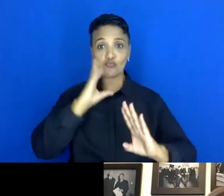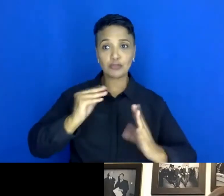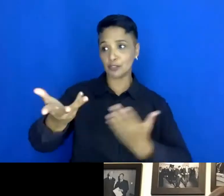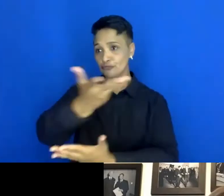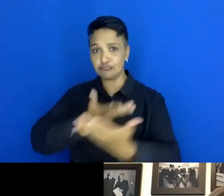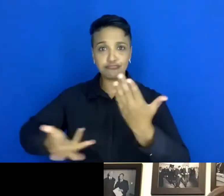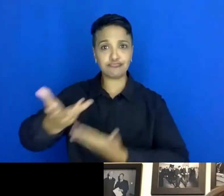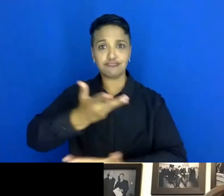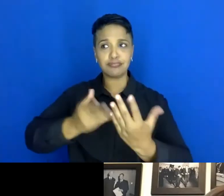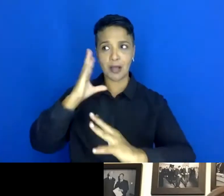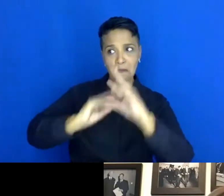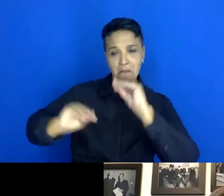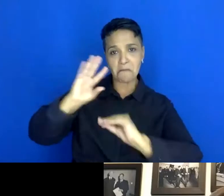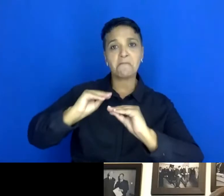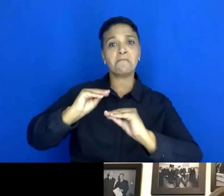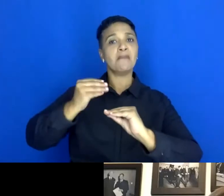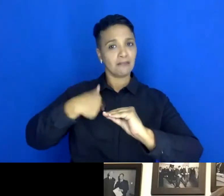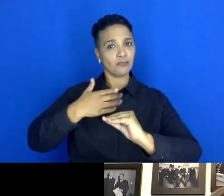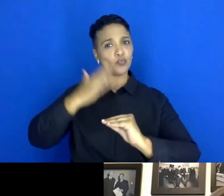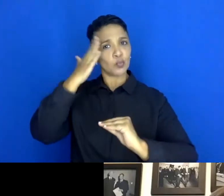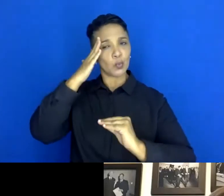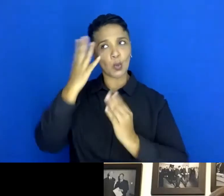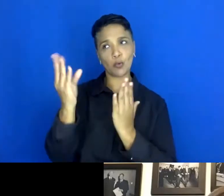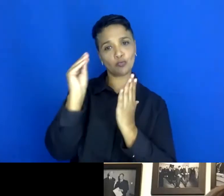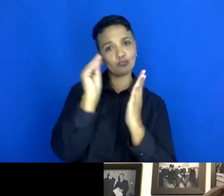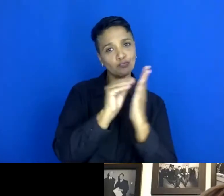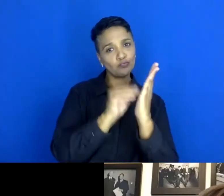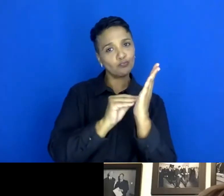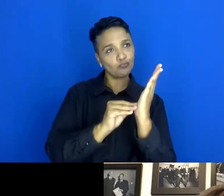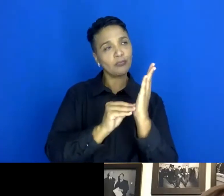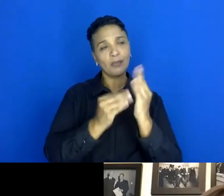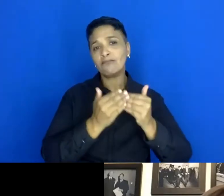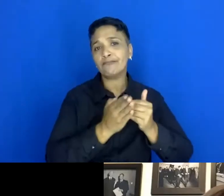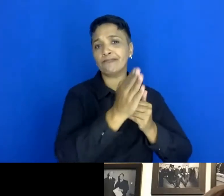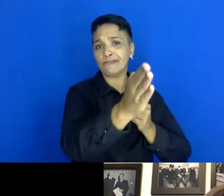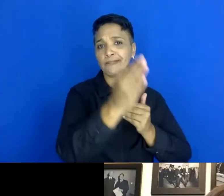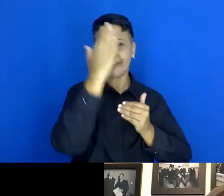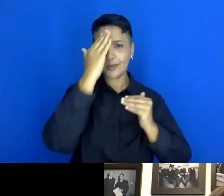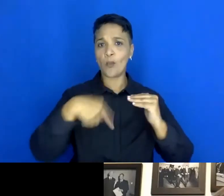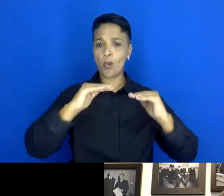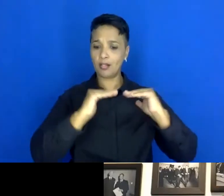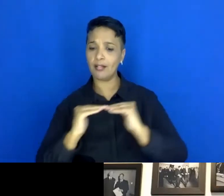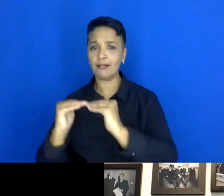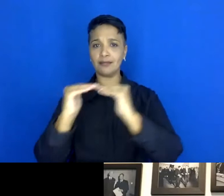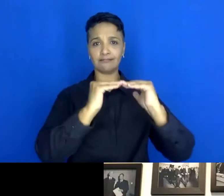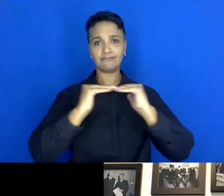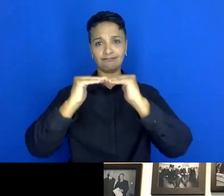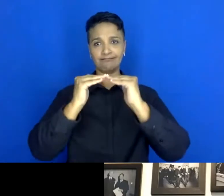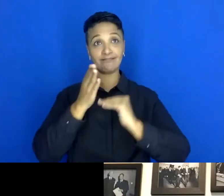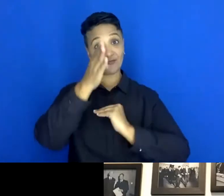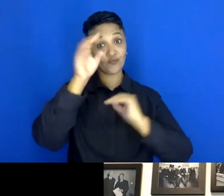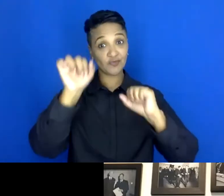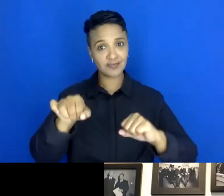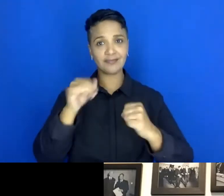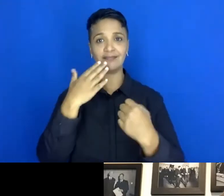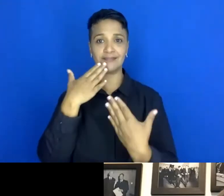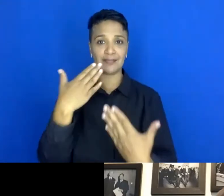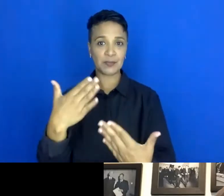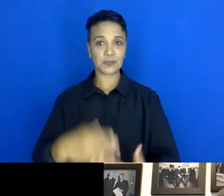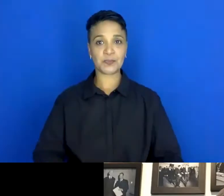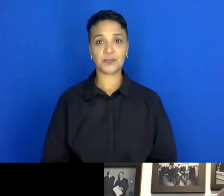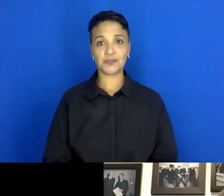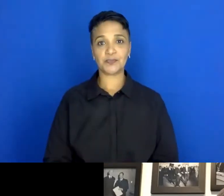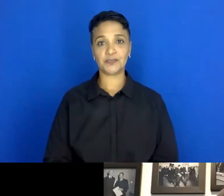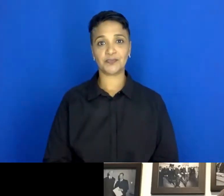takeaways for building a more inclusive and just future for all thank you so much